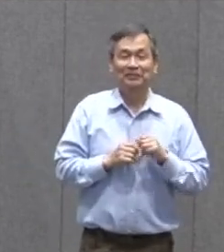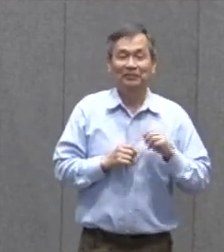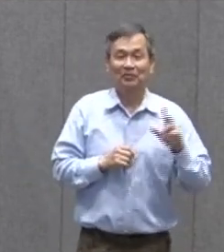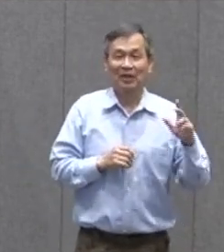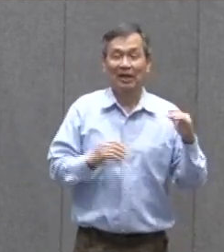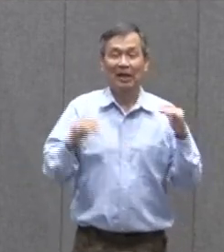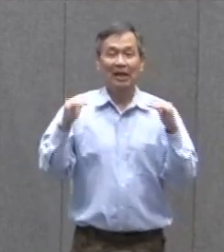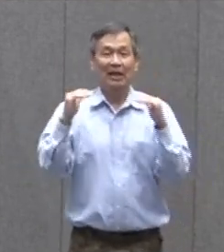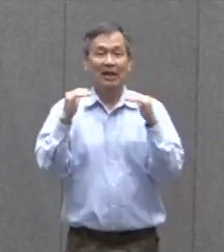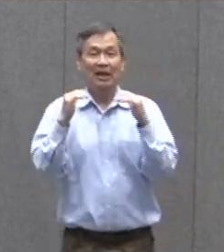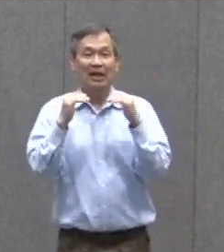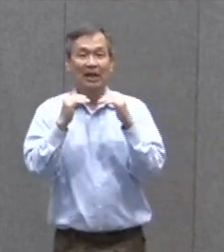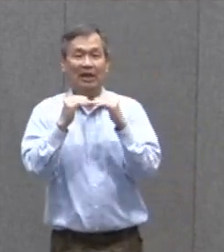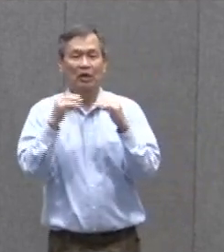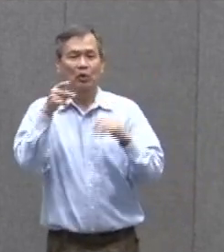Equals, there's my equal symbol, nine.